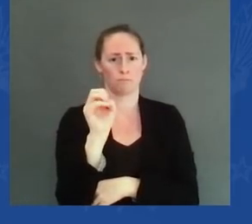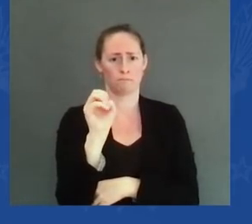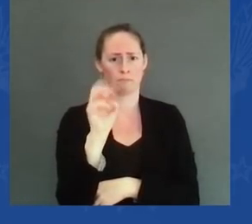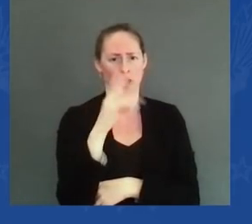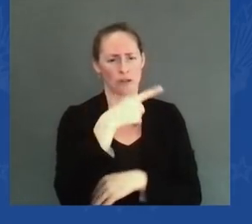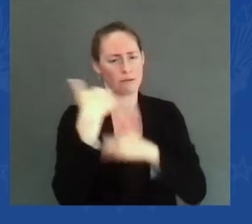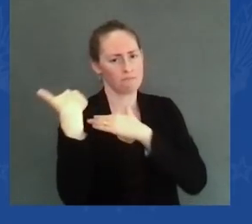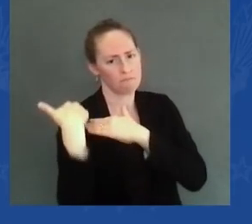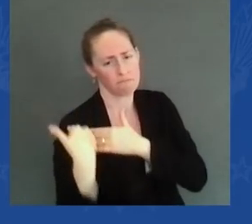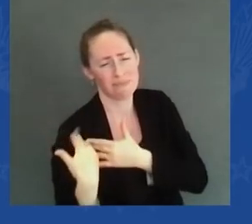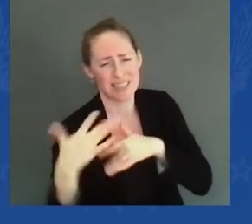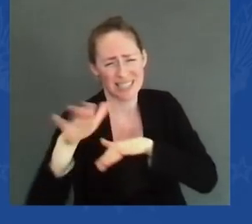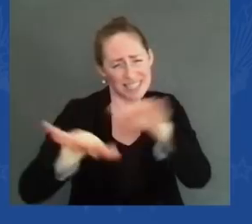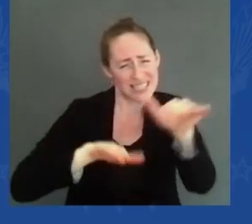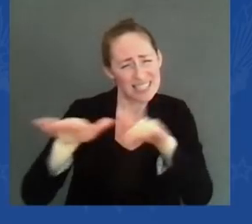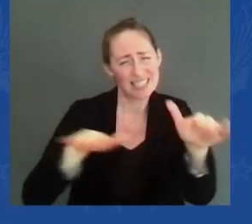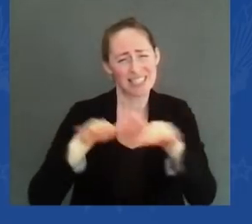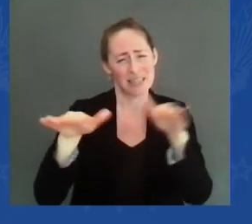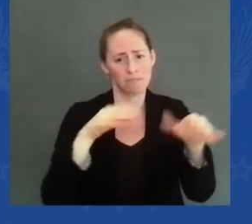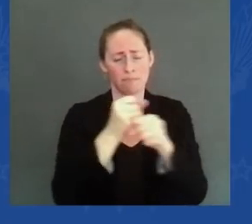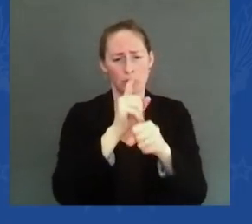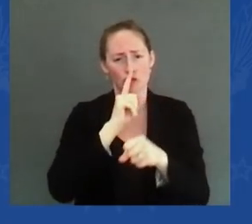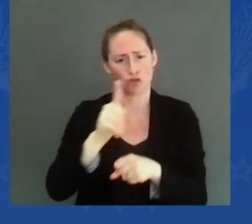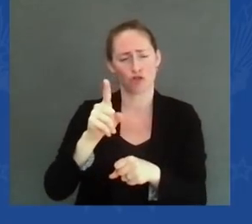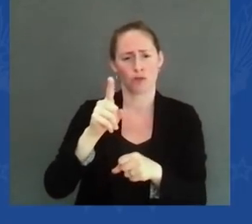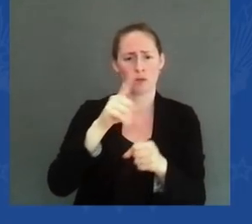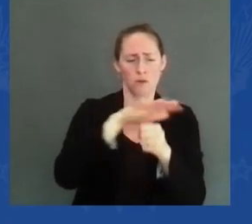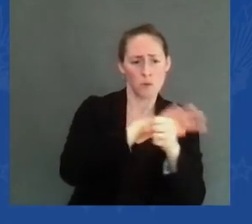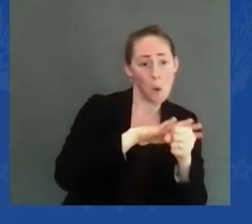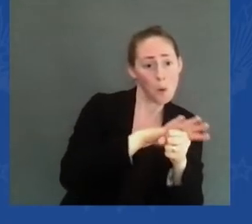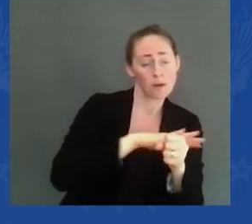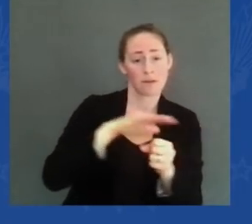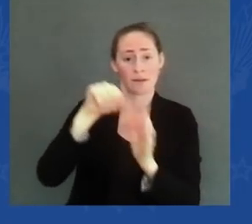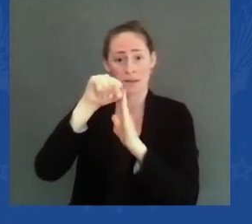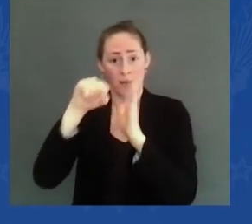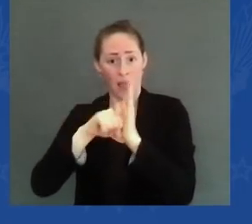that's when things happen positively. The Health and Human Services Secretary